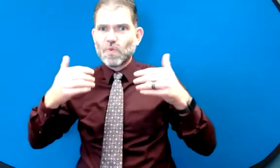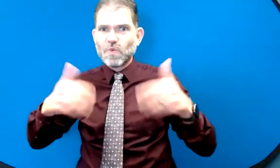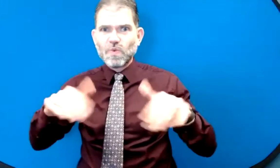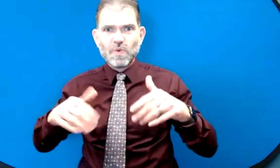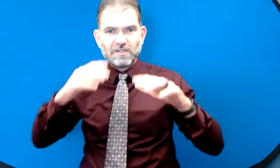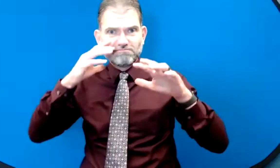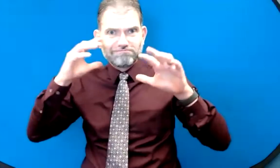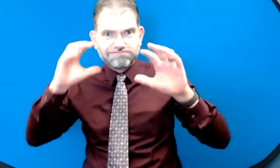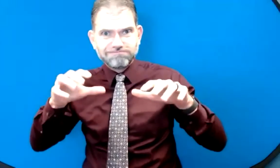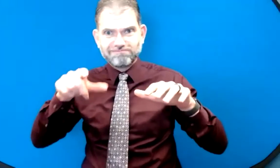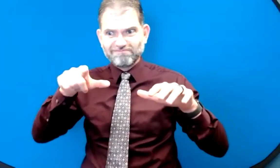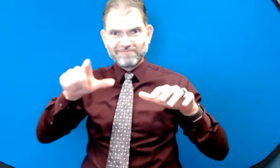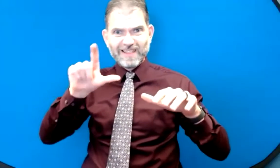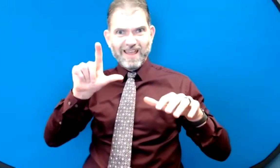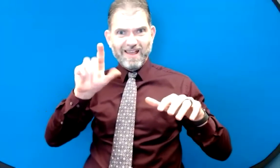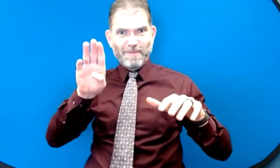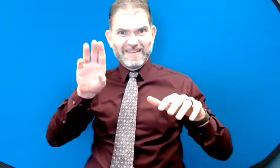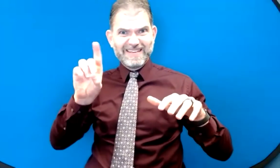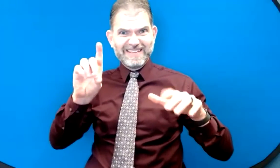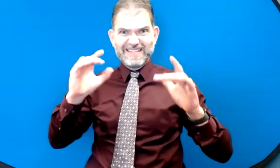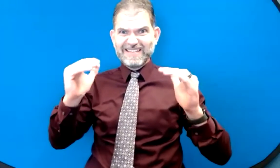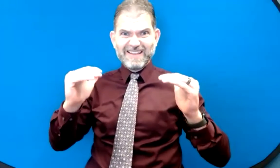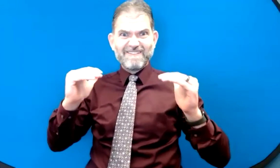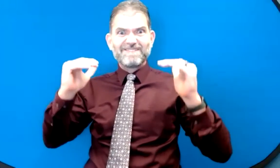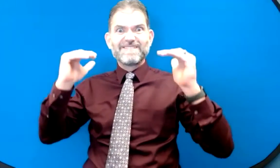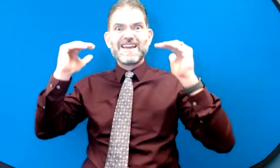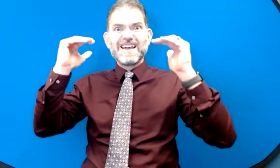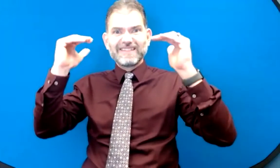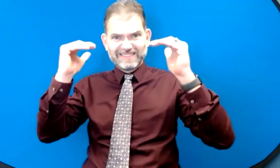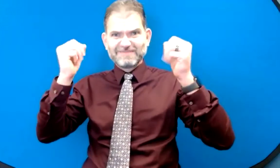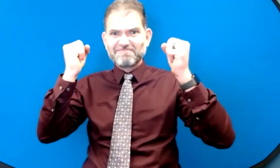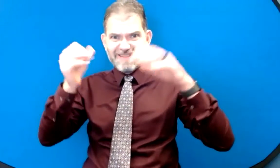ASL Interpreter: which there are many, many doctors ASL Interpreter: part of this on top. See it.